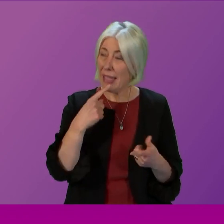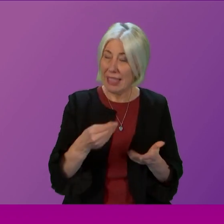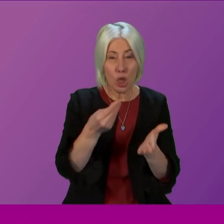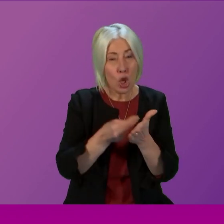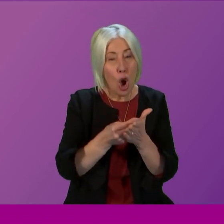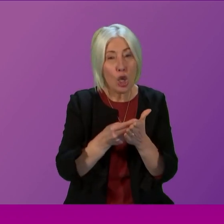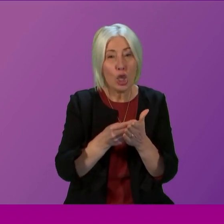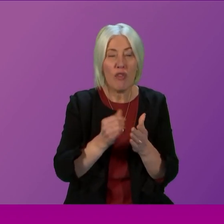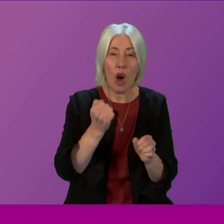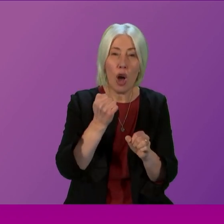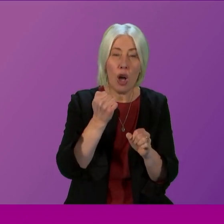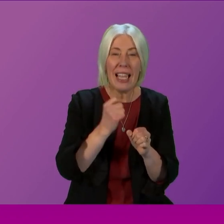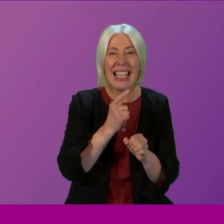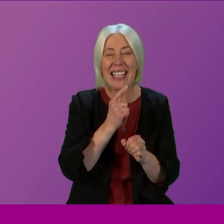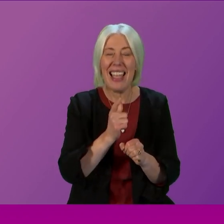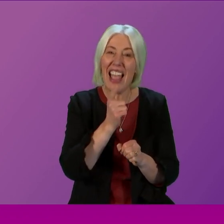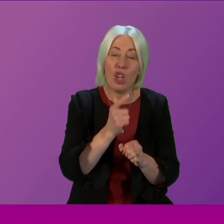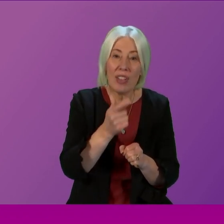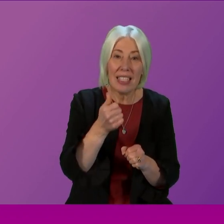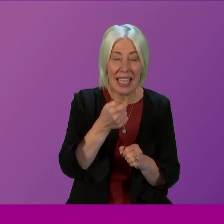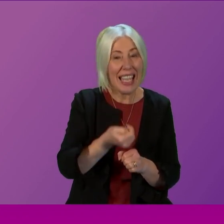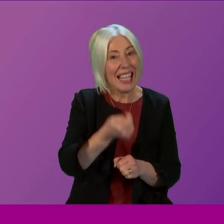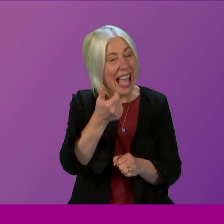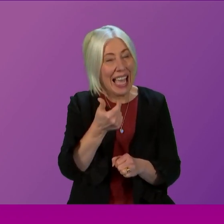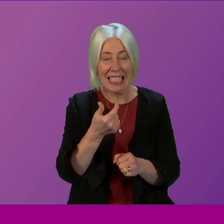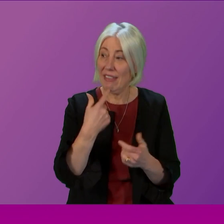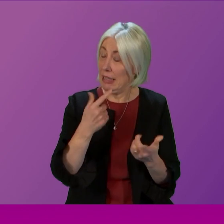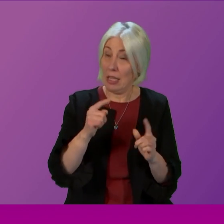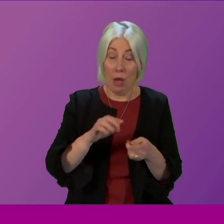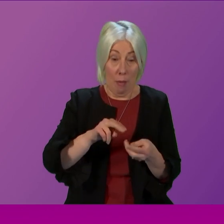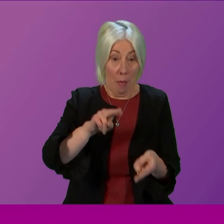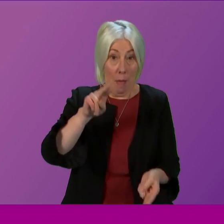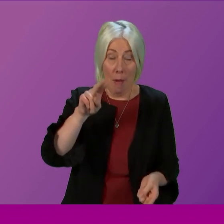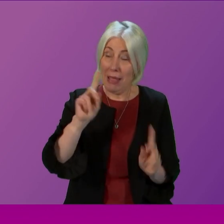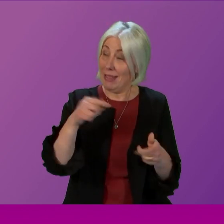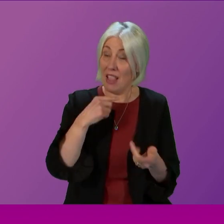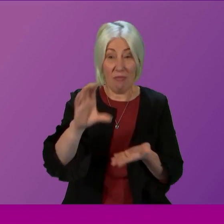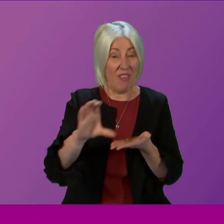costs and they worry that it will no longer be able to provide its current support without more